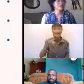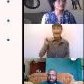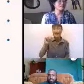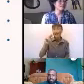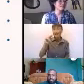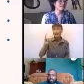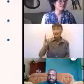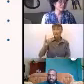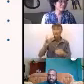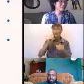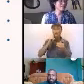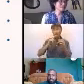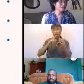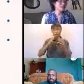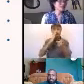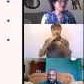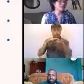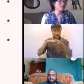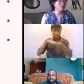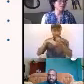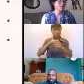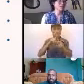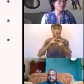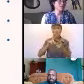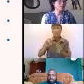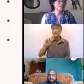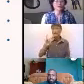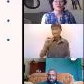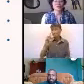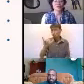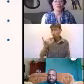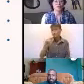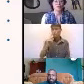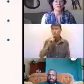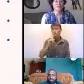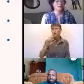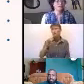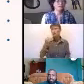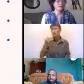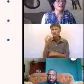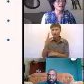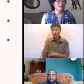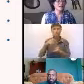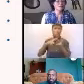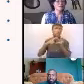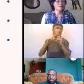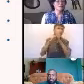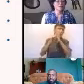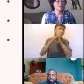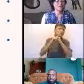is listing a diversity clause with a commitment to anti-racism and job postings. And that